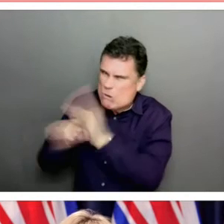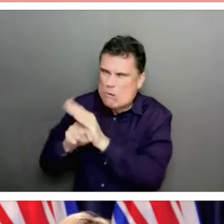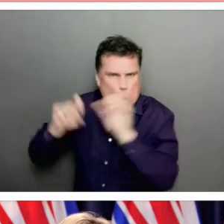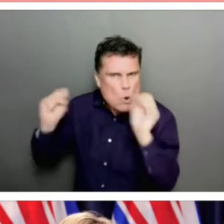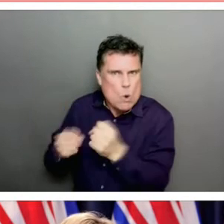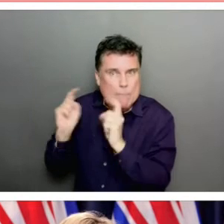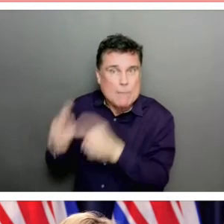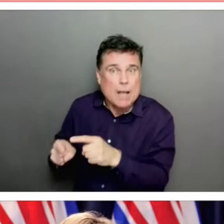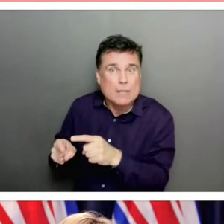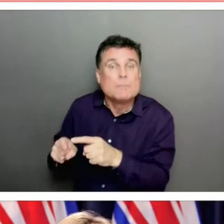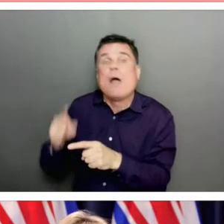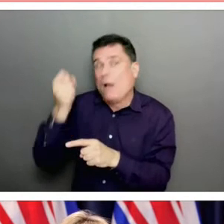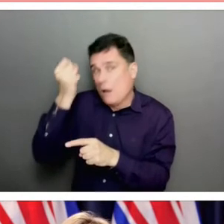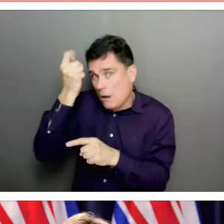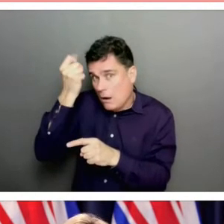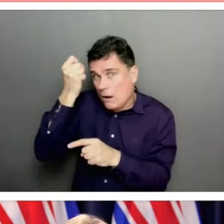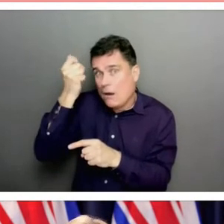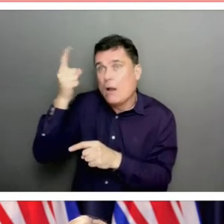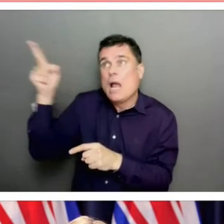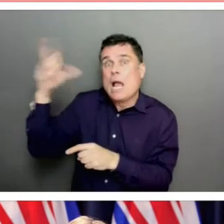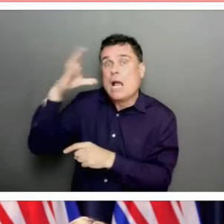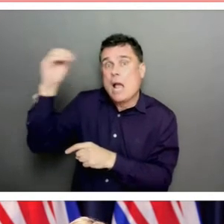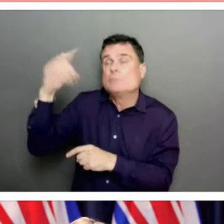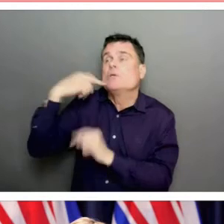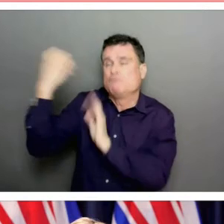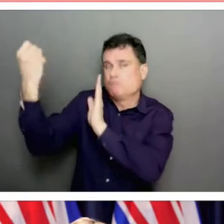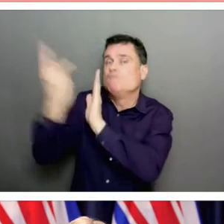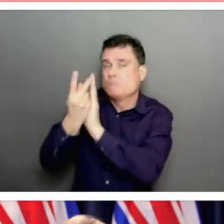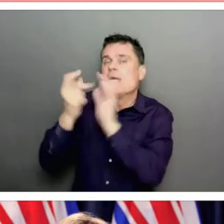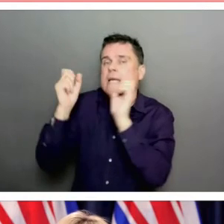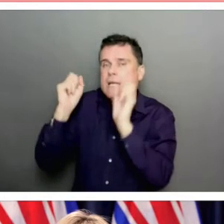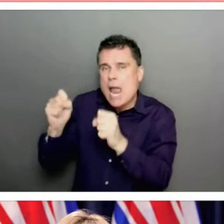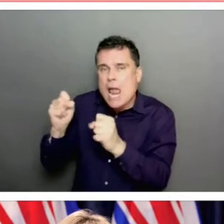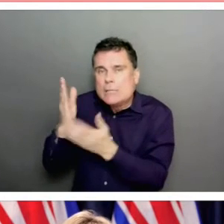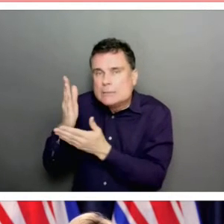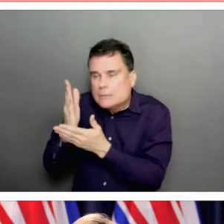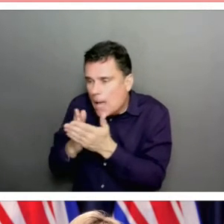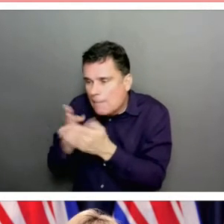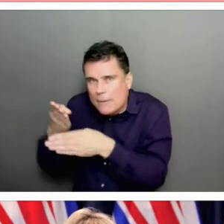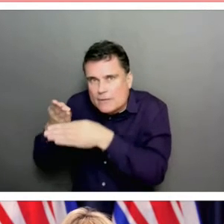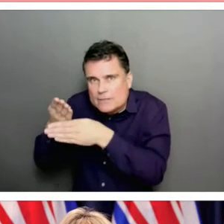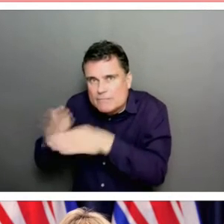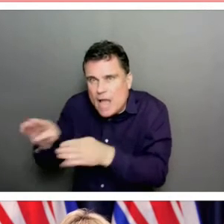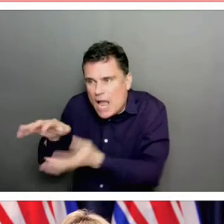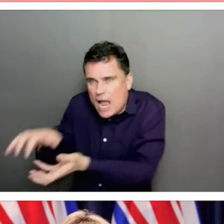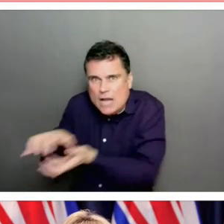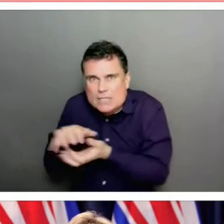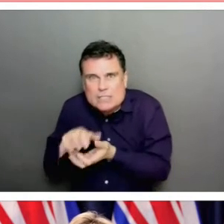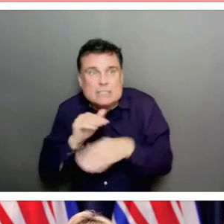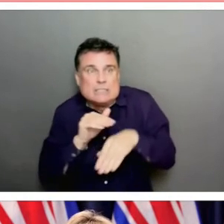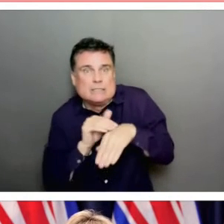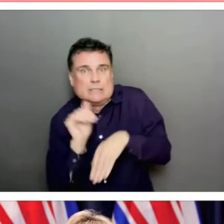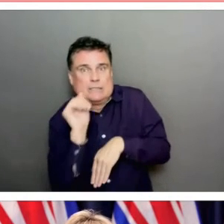So those are exciting things that have happened just in the last couple of days. As well yesterday we had